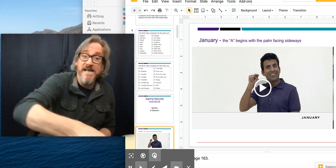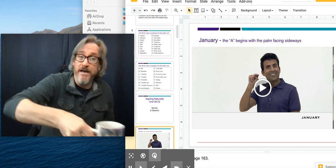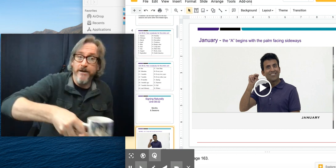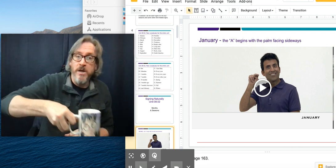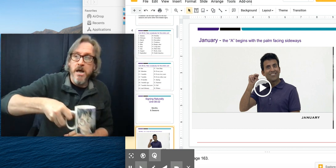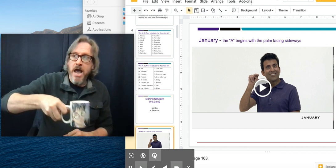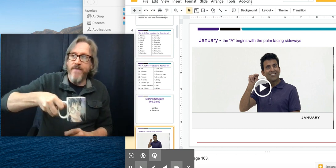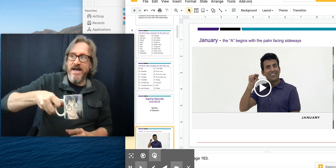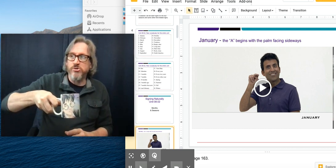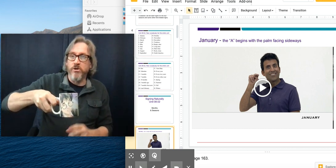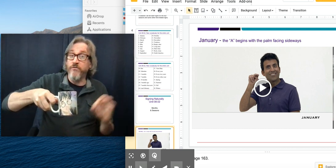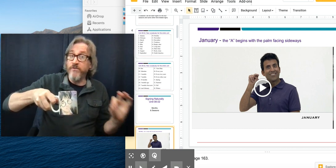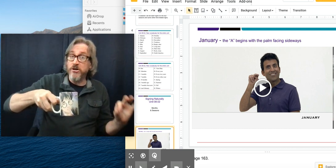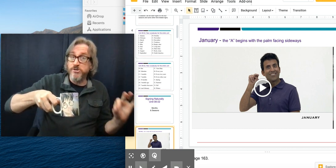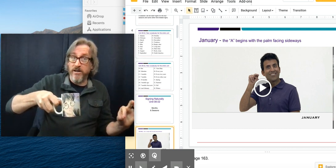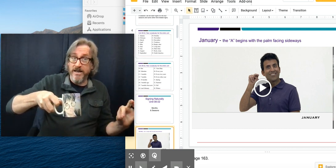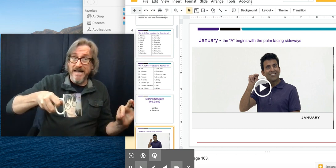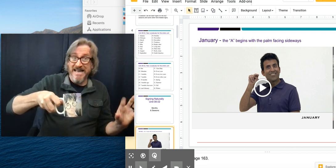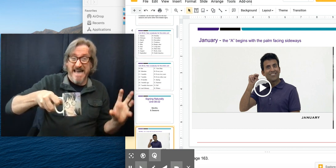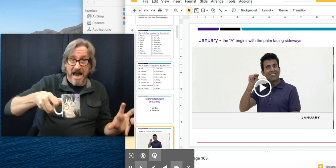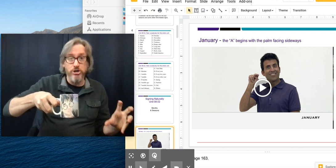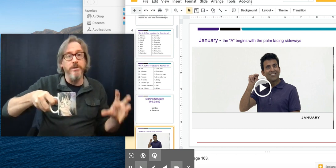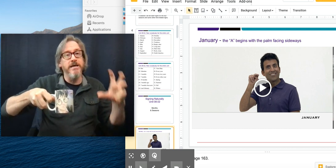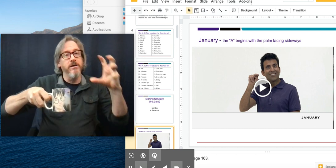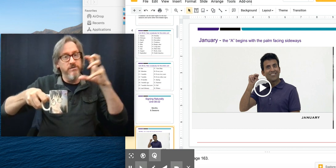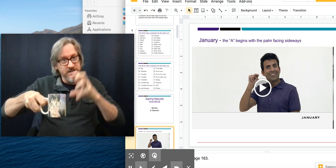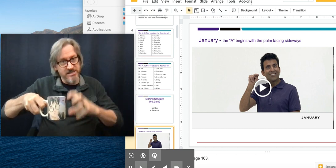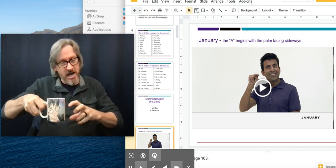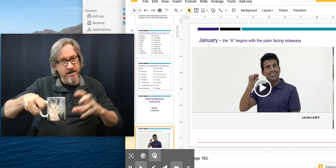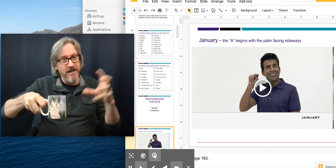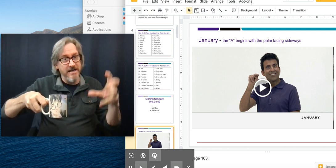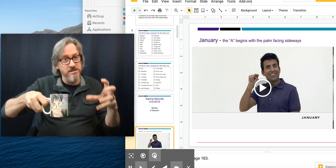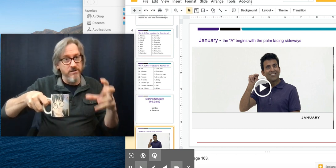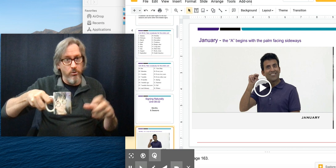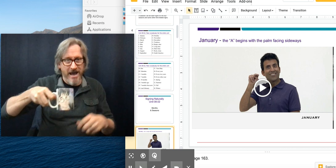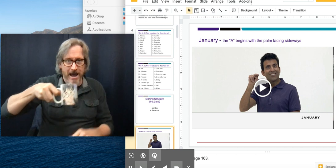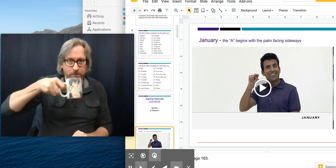signing and that's where the fingerspelling is actually the sign it is the vocab